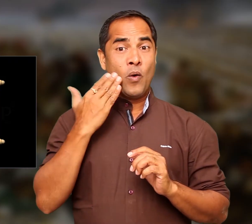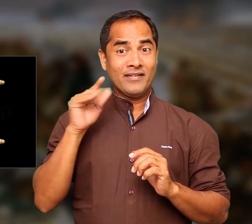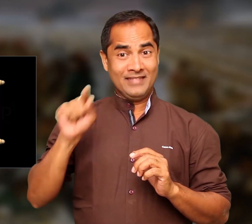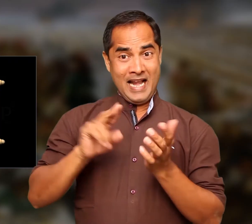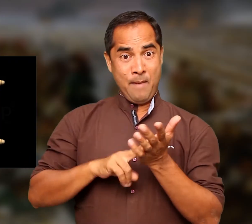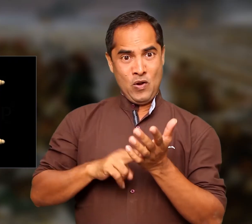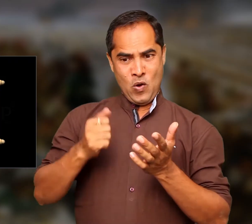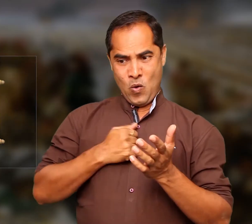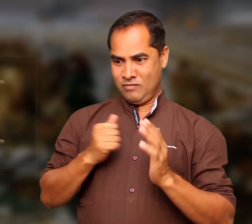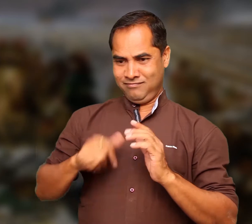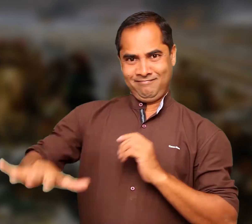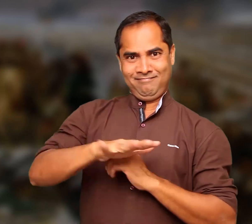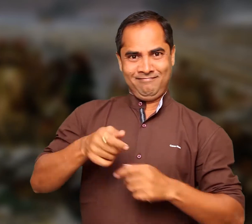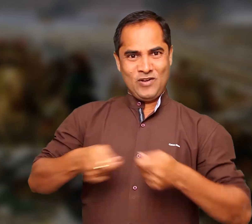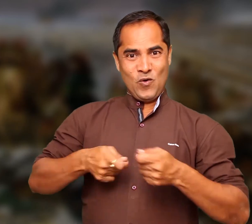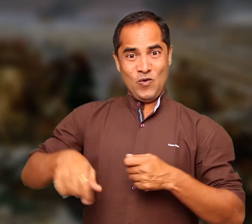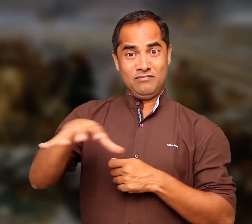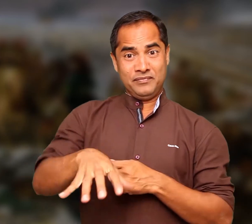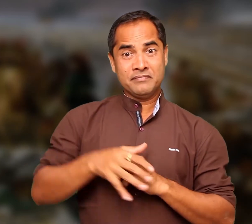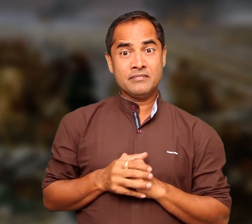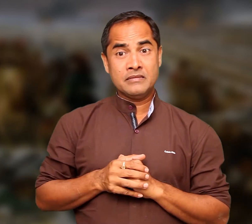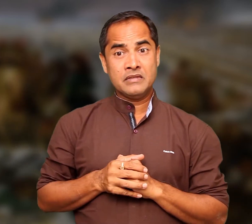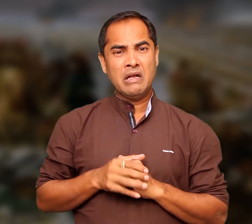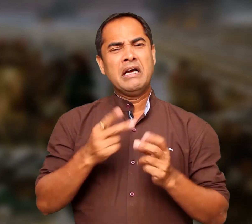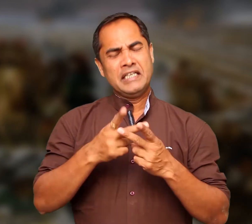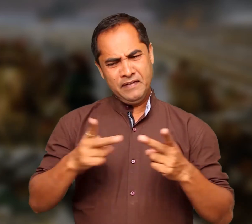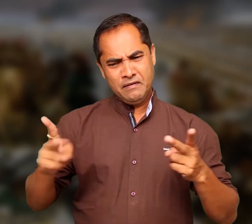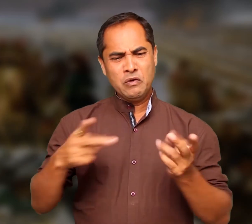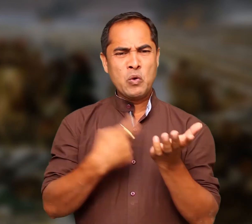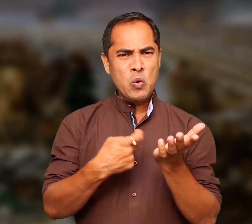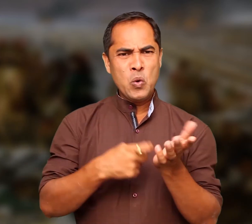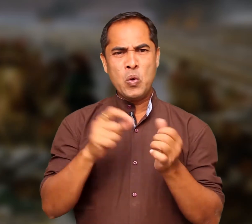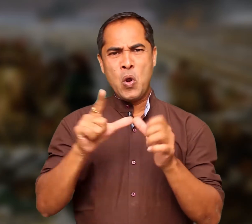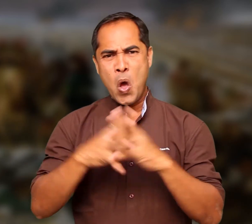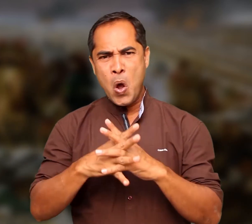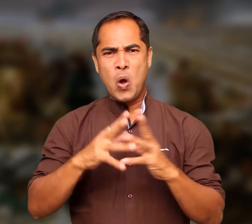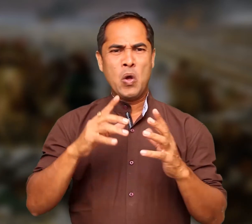came under his control. Napoleon began to introduce many reforms